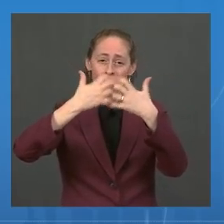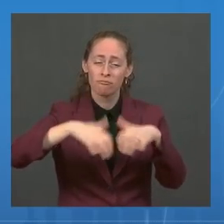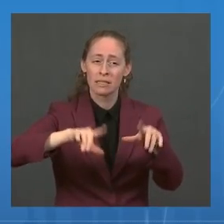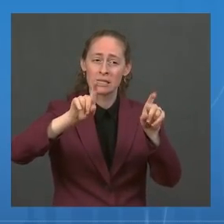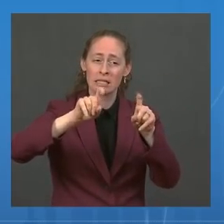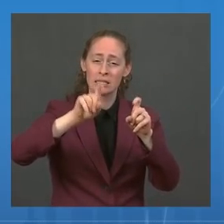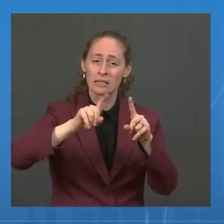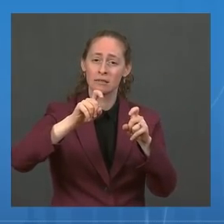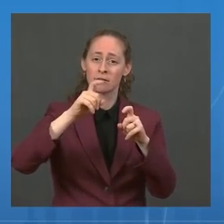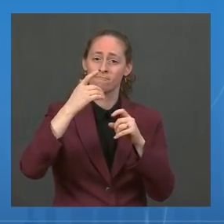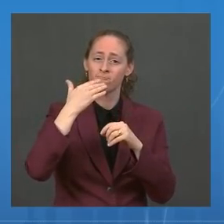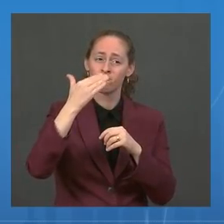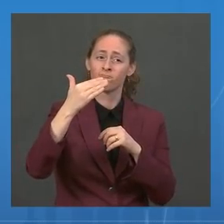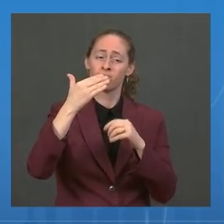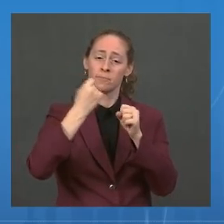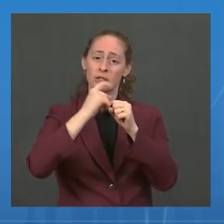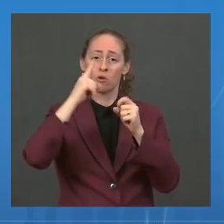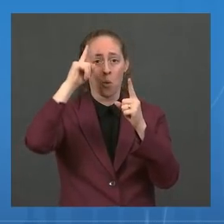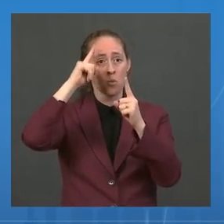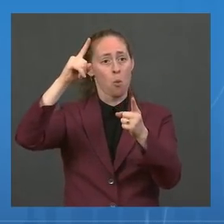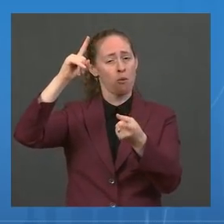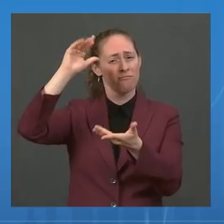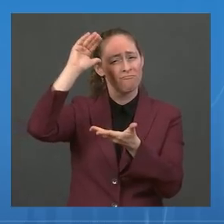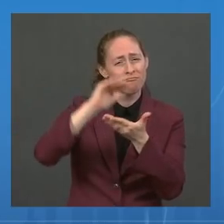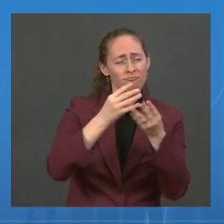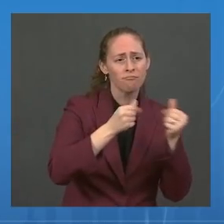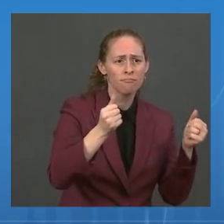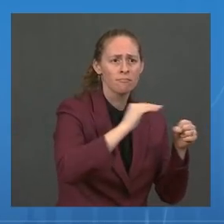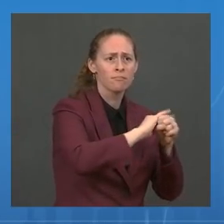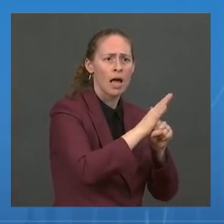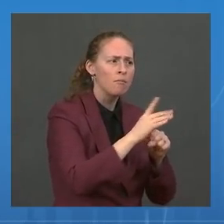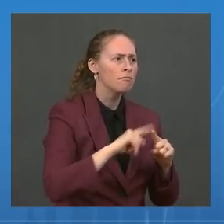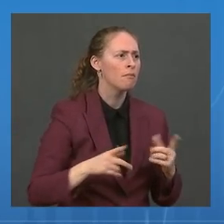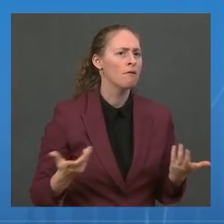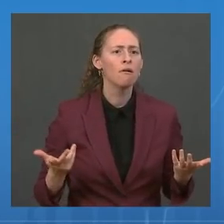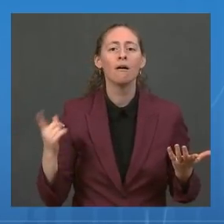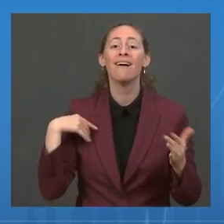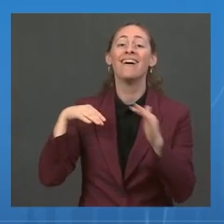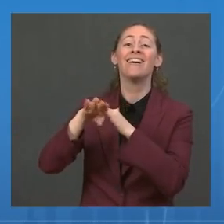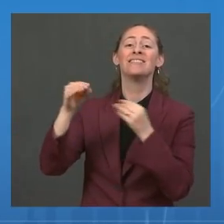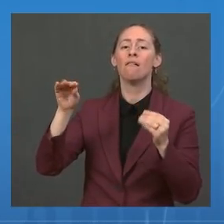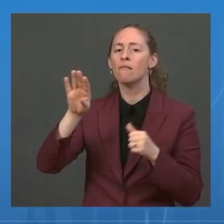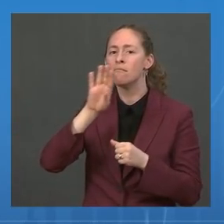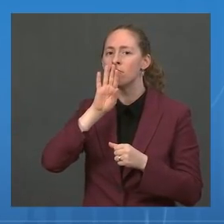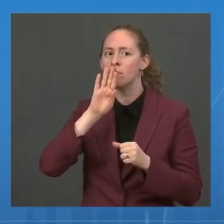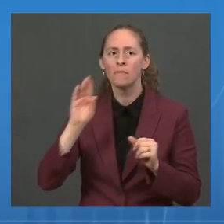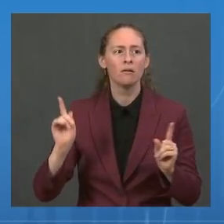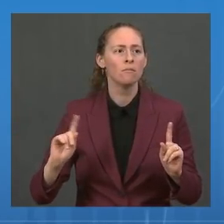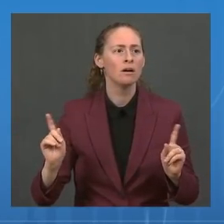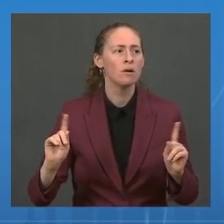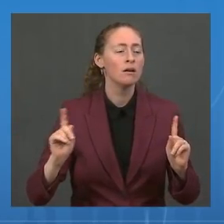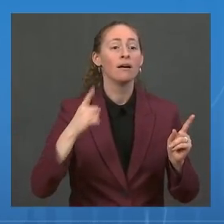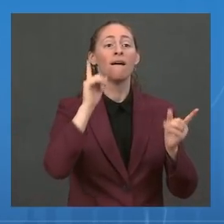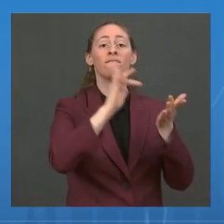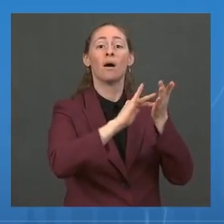but we've seen them fly off of shelves. We're now seeing pharmacies rationing how many tests a person can buy. We're seeing delays